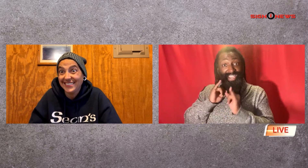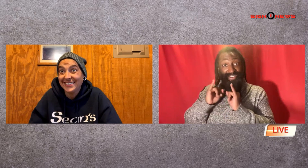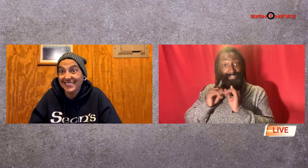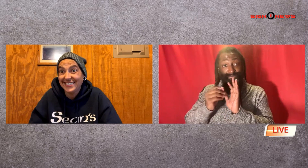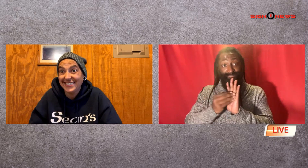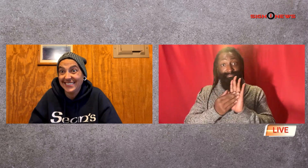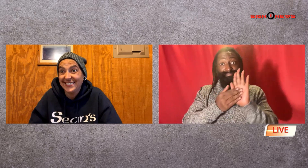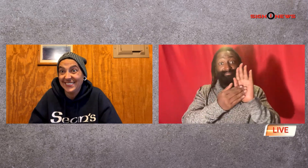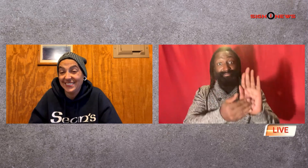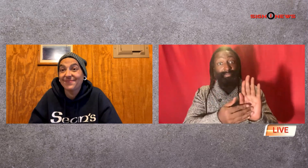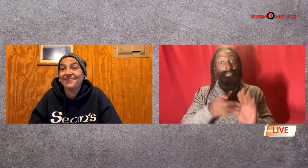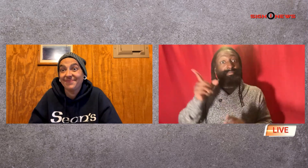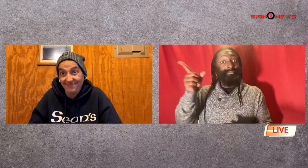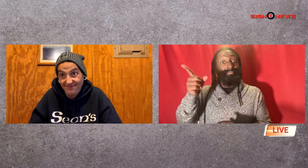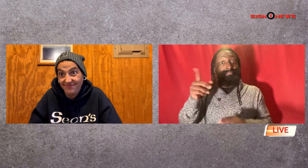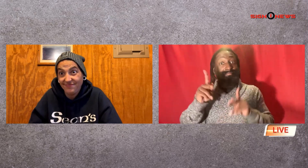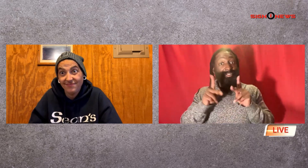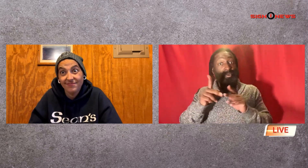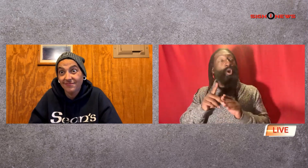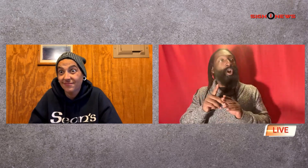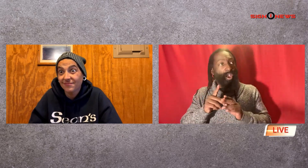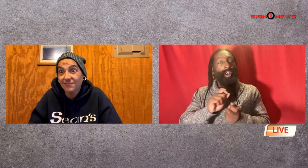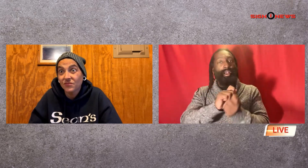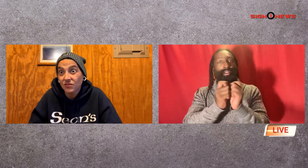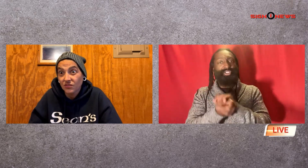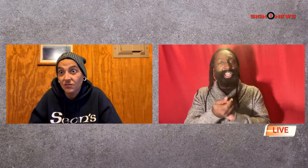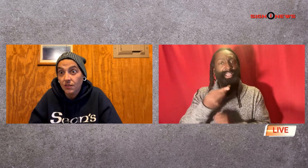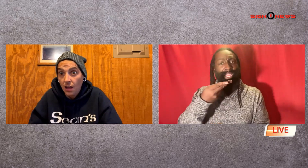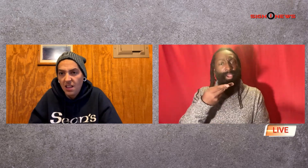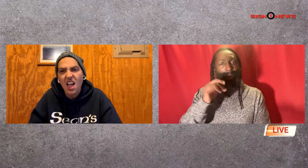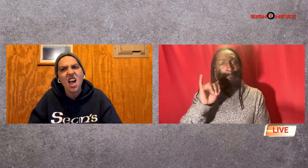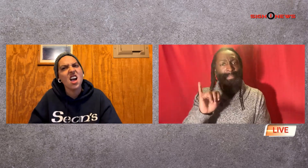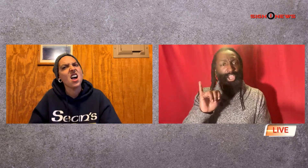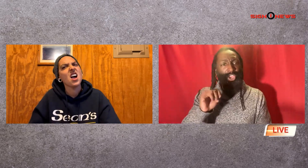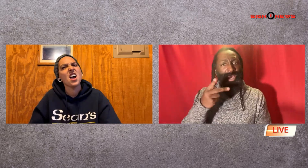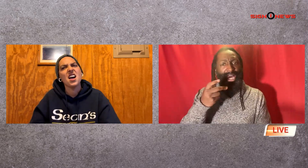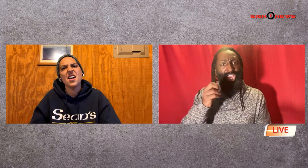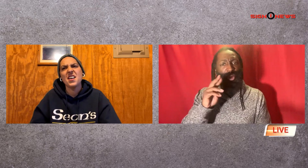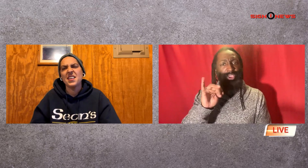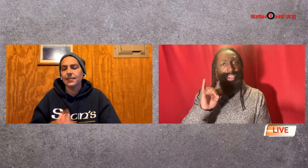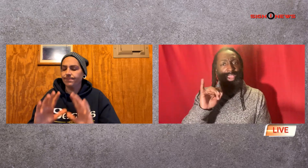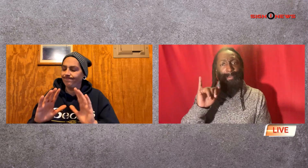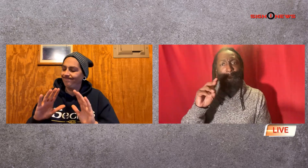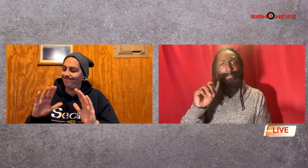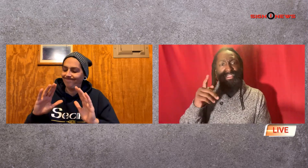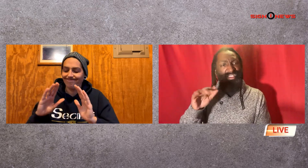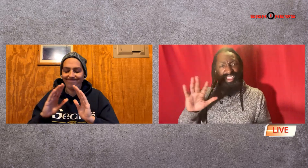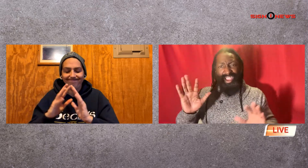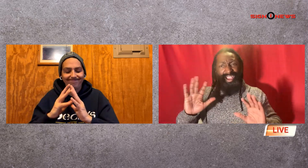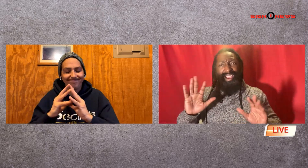an interview and people will try to change the word to hearing-impaired it's like no